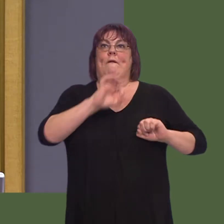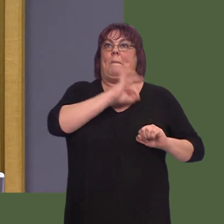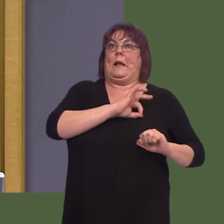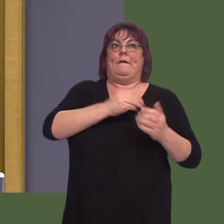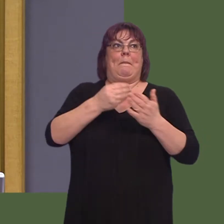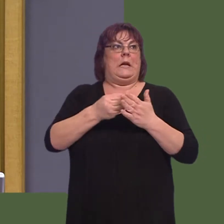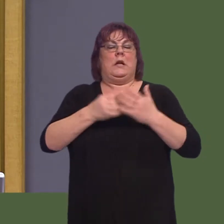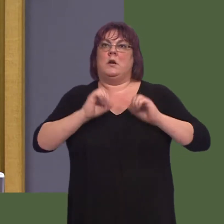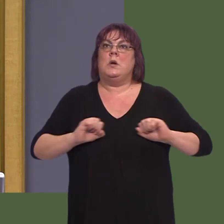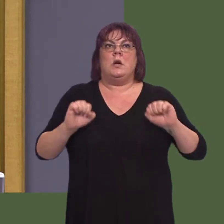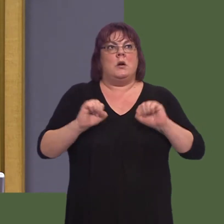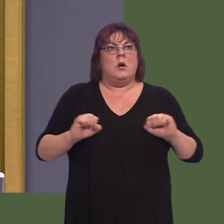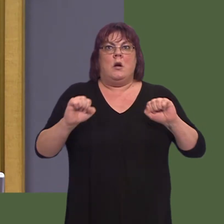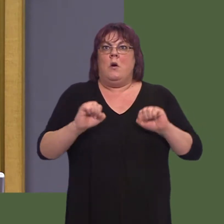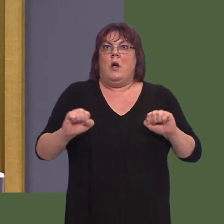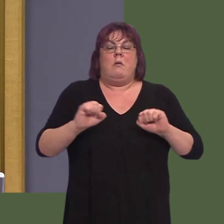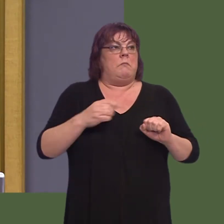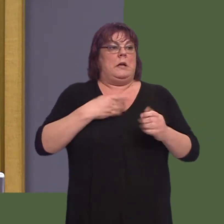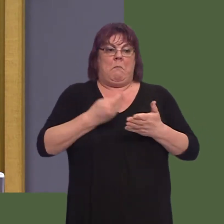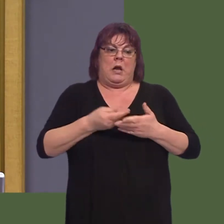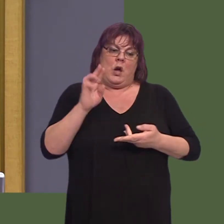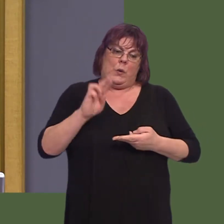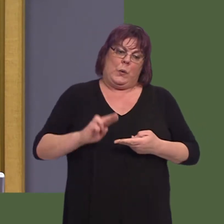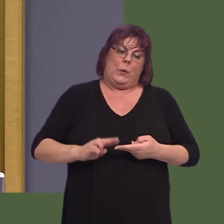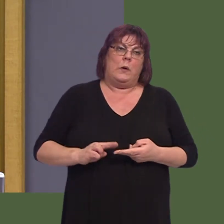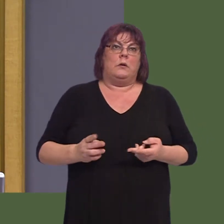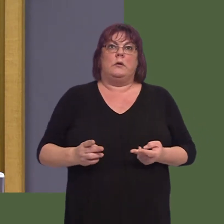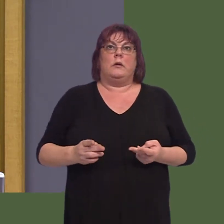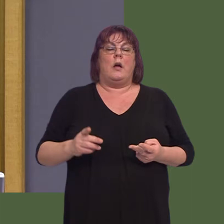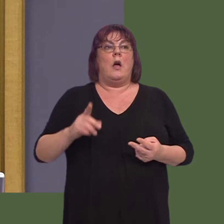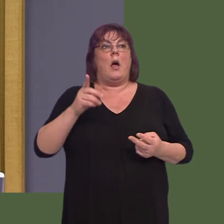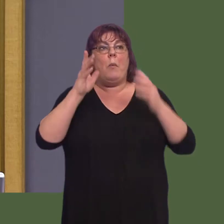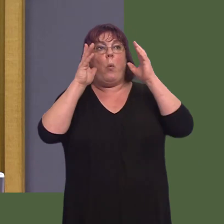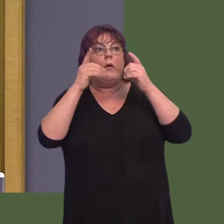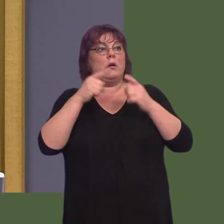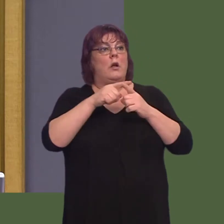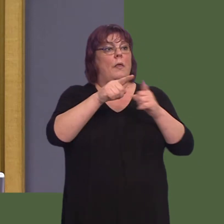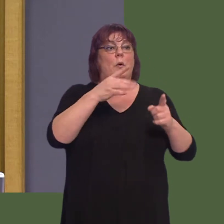that, in this system, that could cause an absolute failure for those people expecting